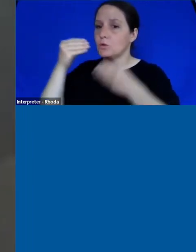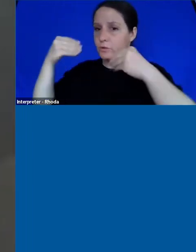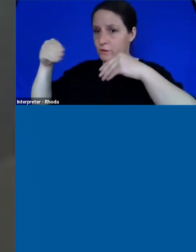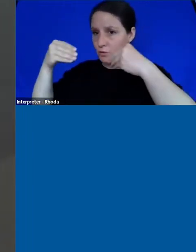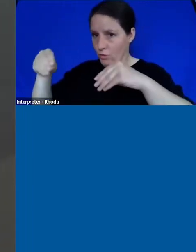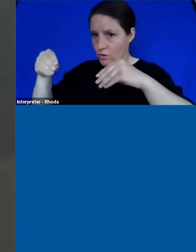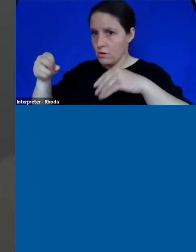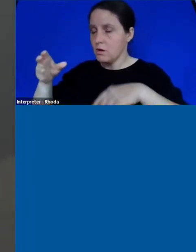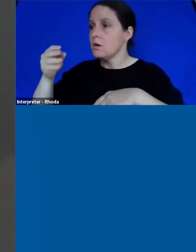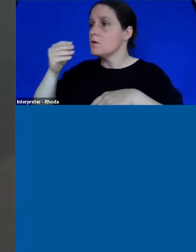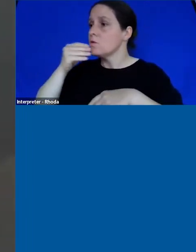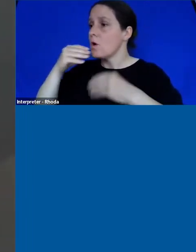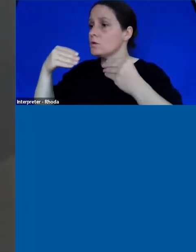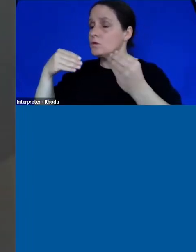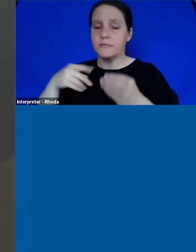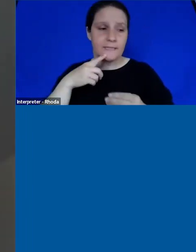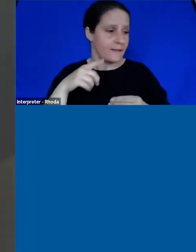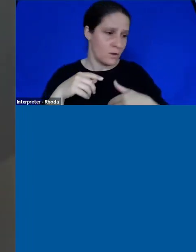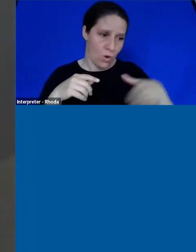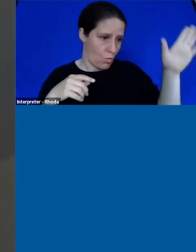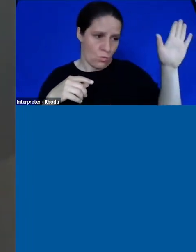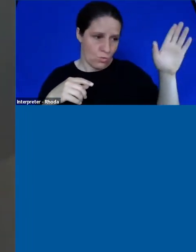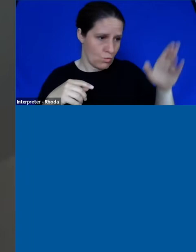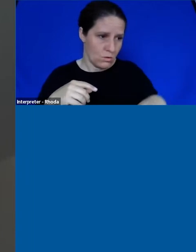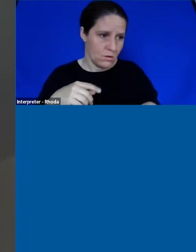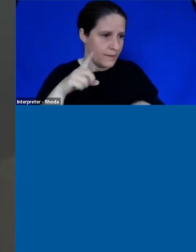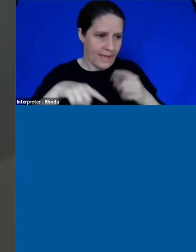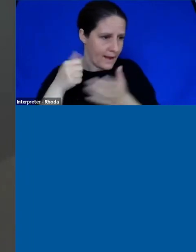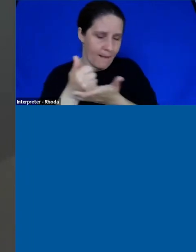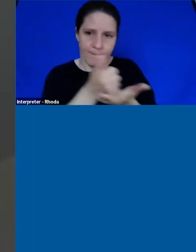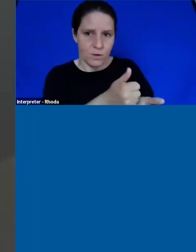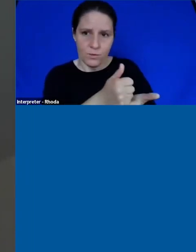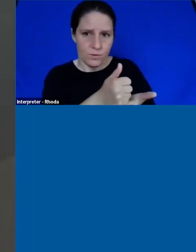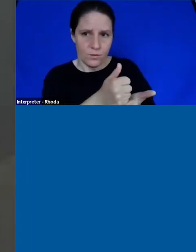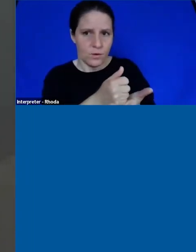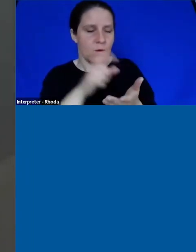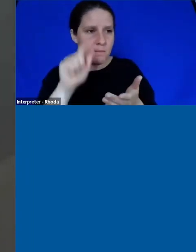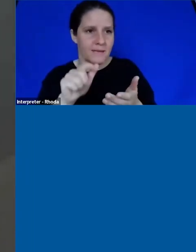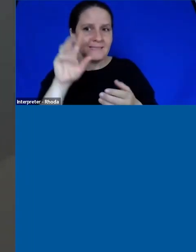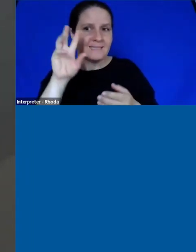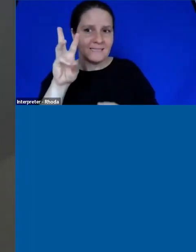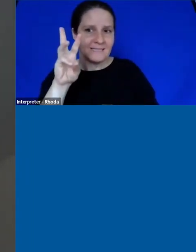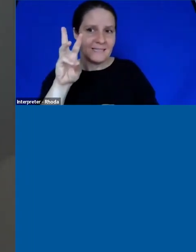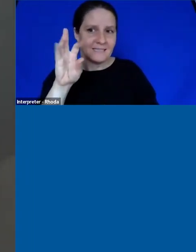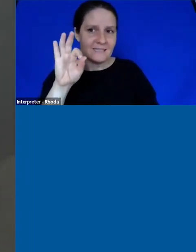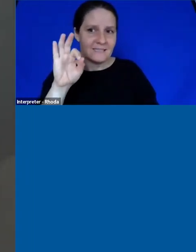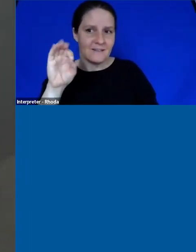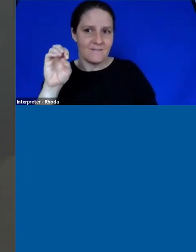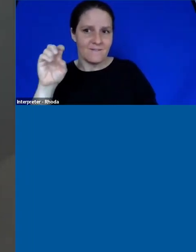The grocery store said they could not help her find the things she needed because they had to stay six feet apart. And they did not know how to do that.